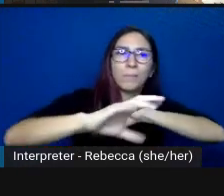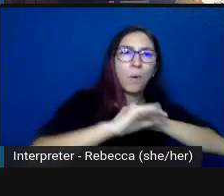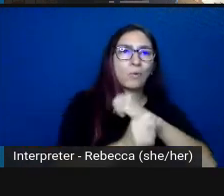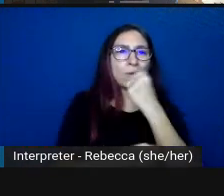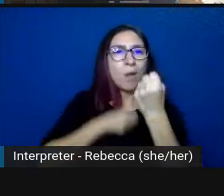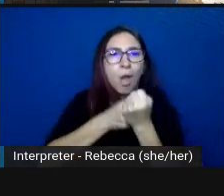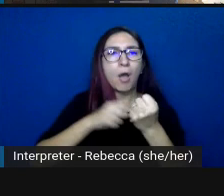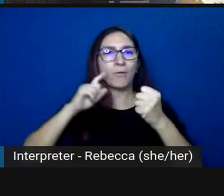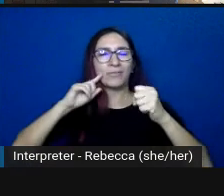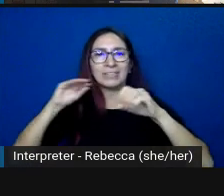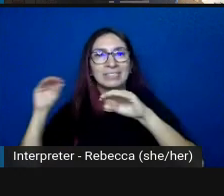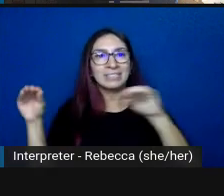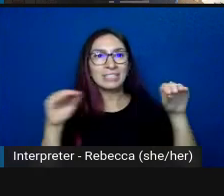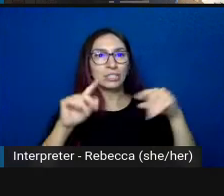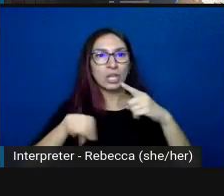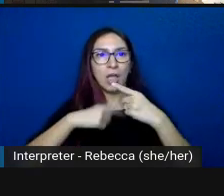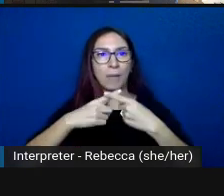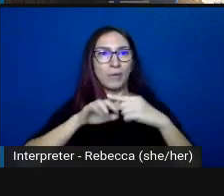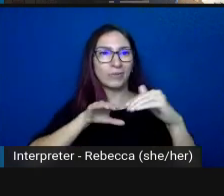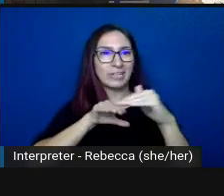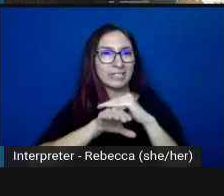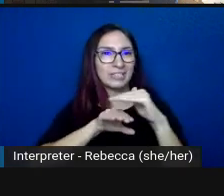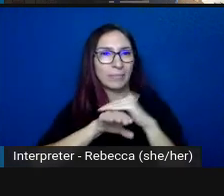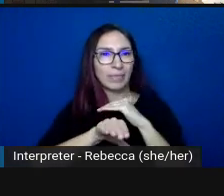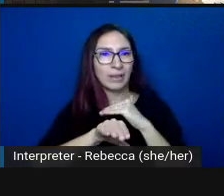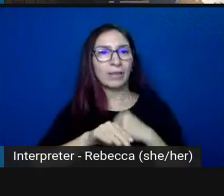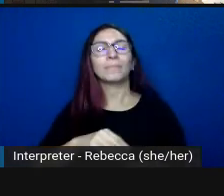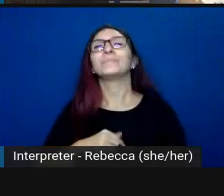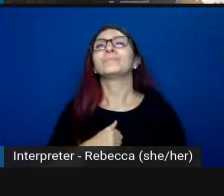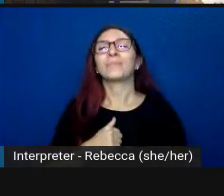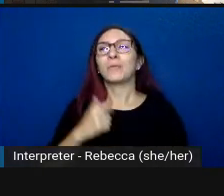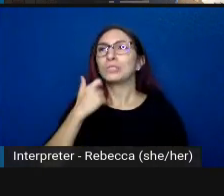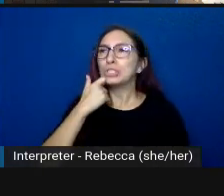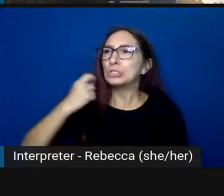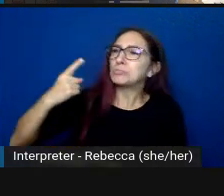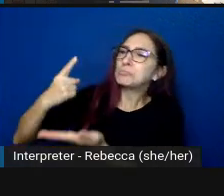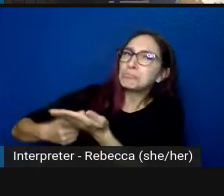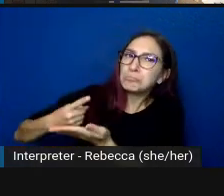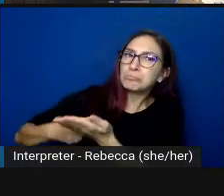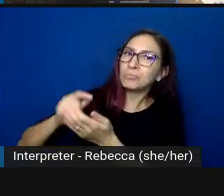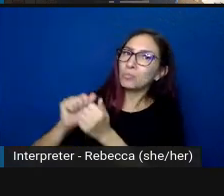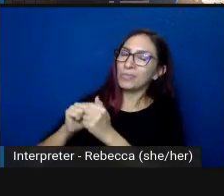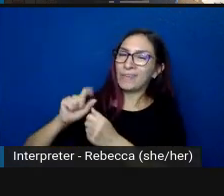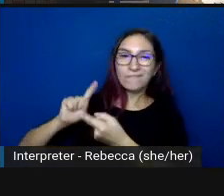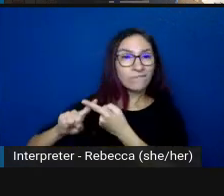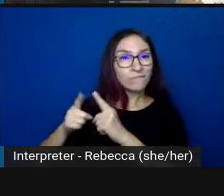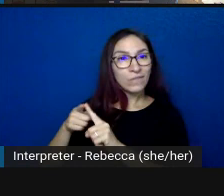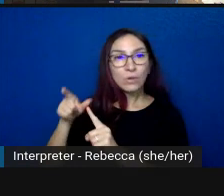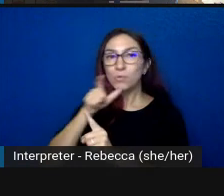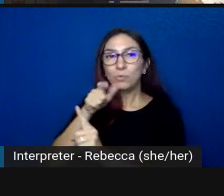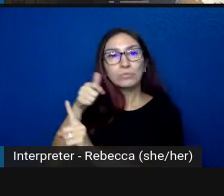Yesterday, I was speaking with a friend, a developer friend